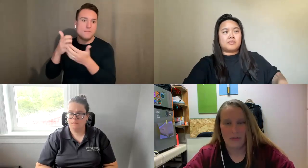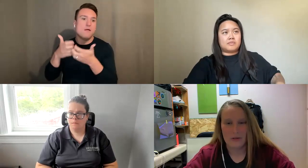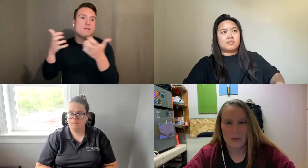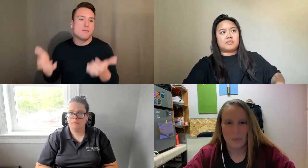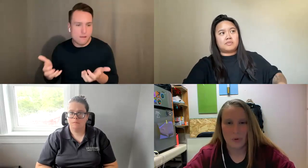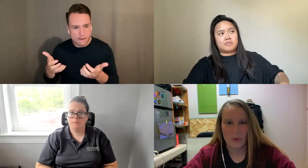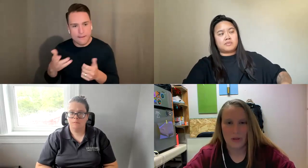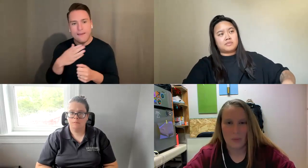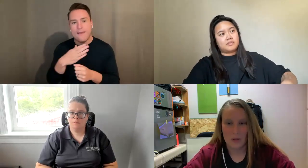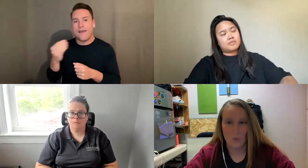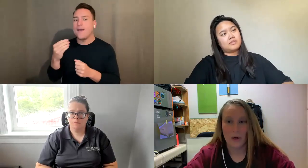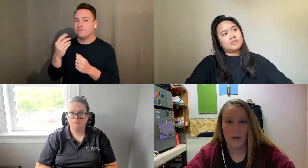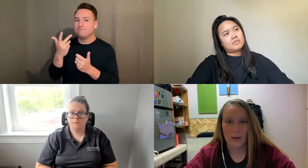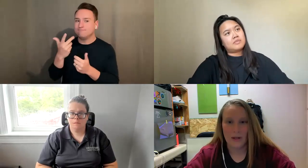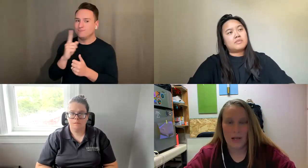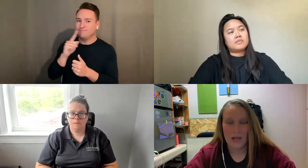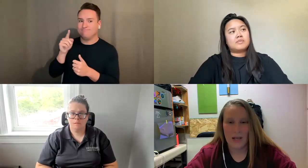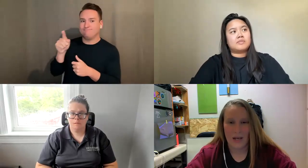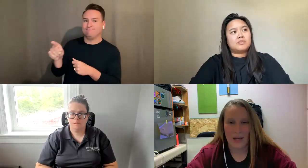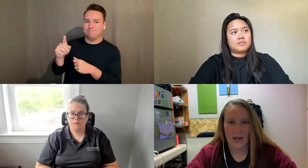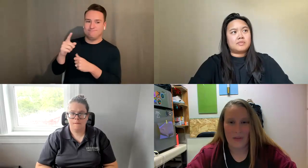And I found support with them, as well.